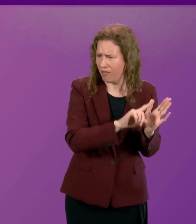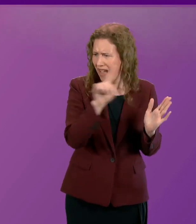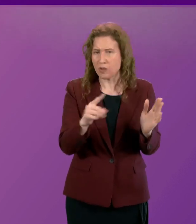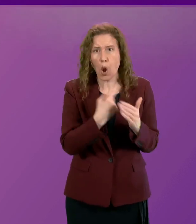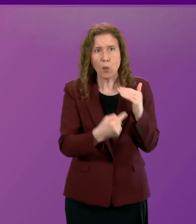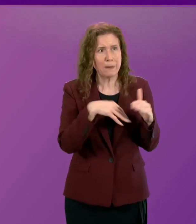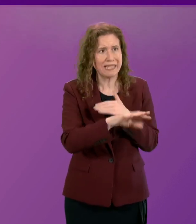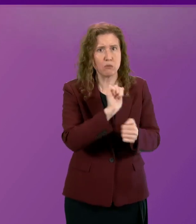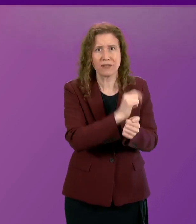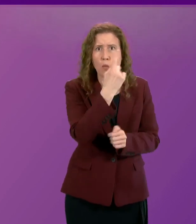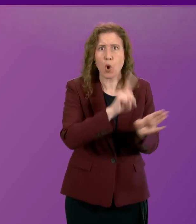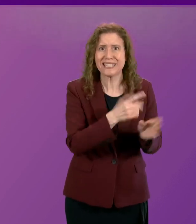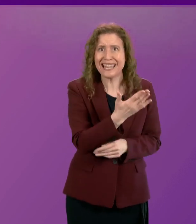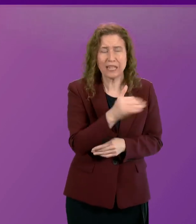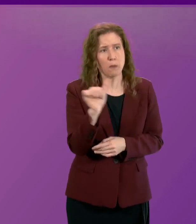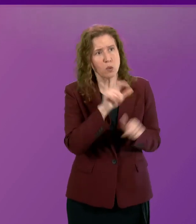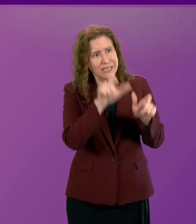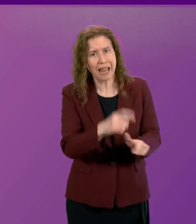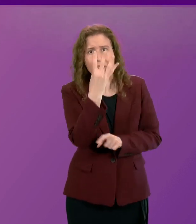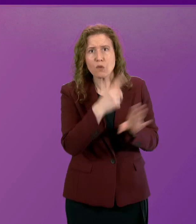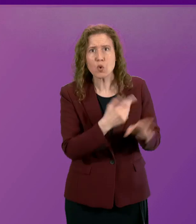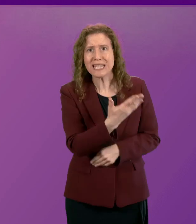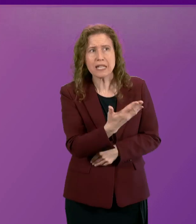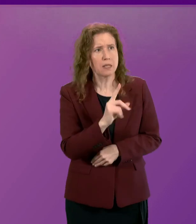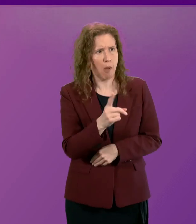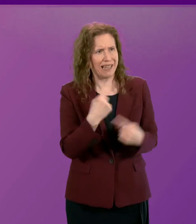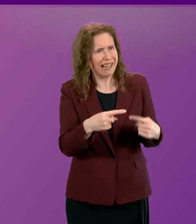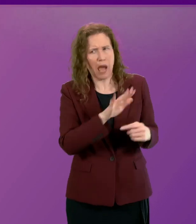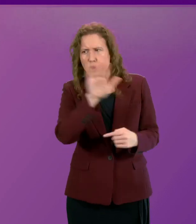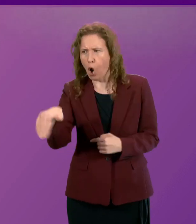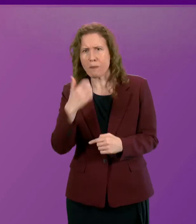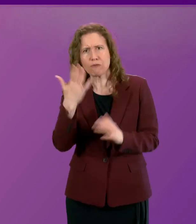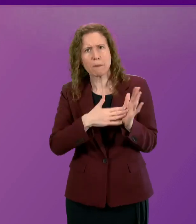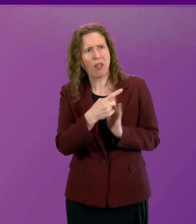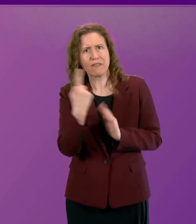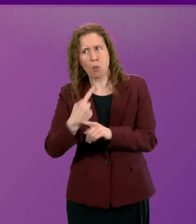after being sentenced to almost four years. Is the First Minister seriously